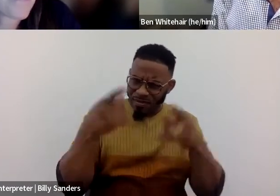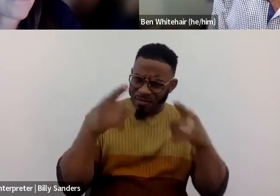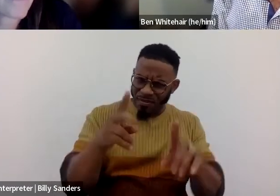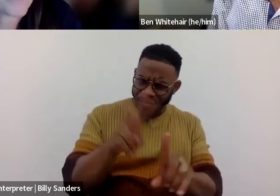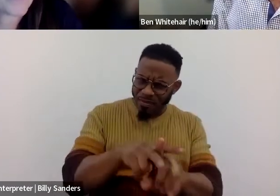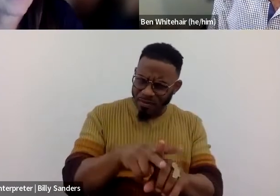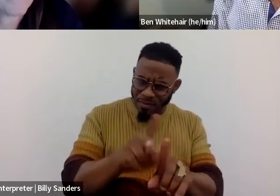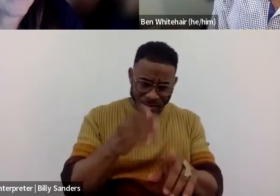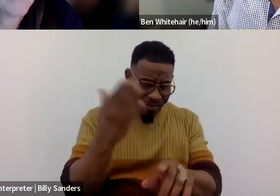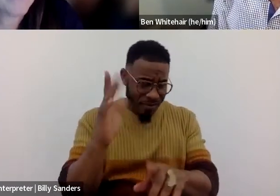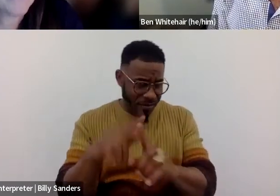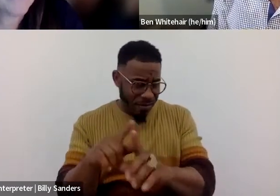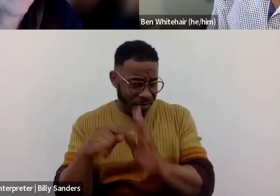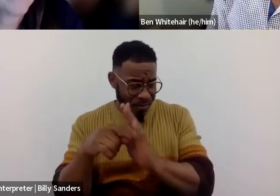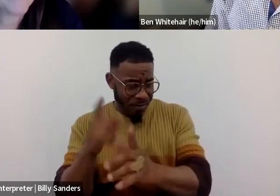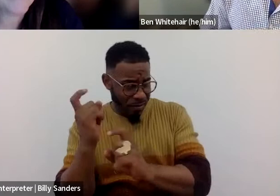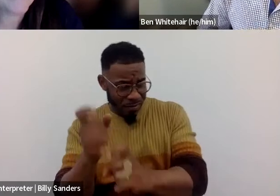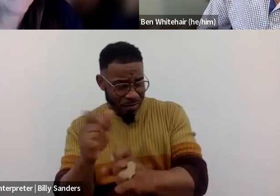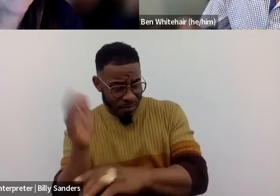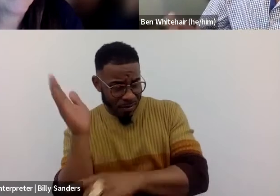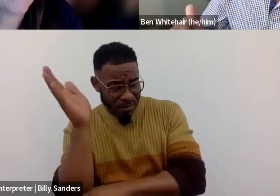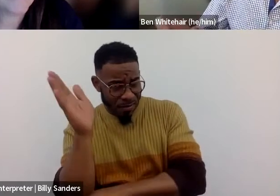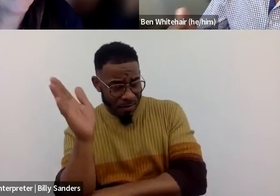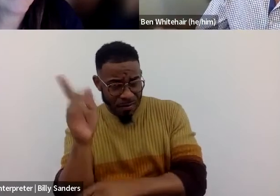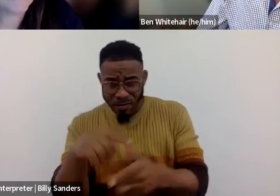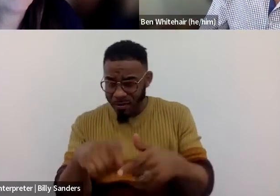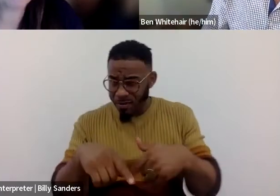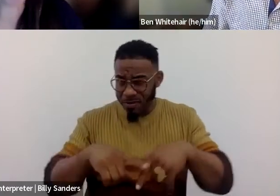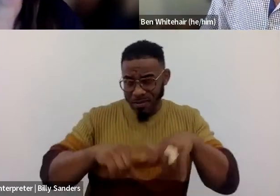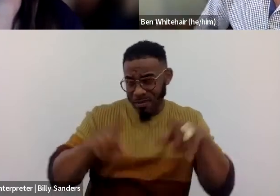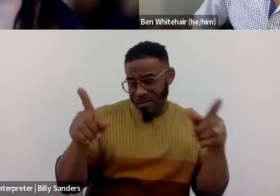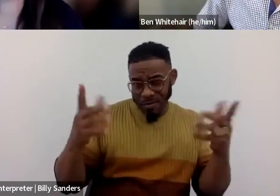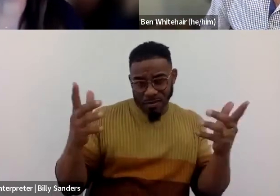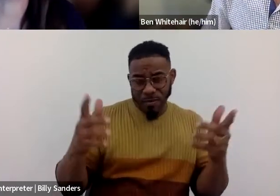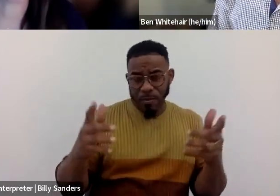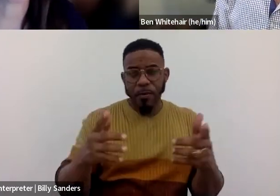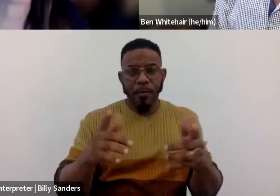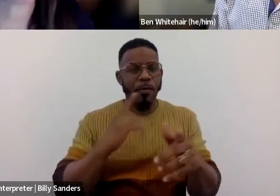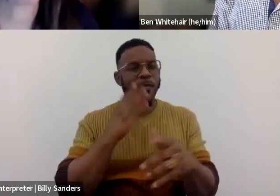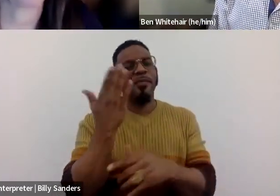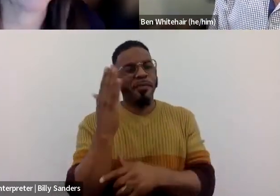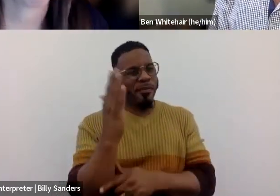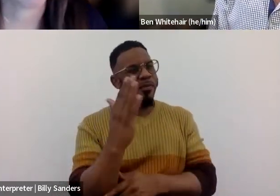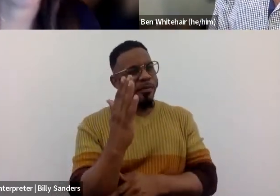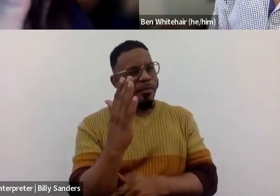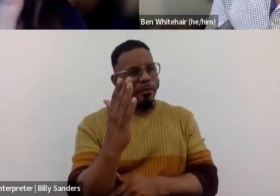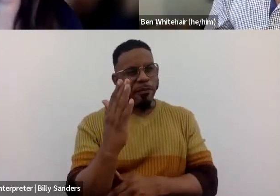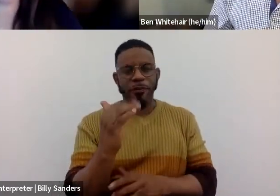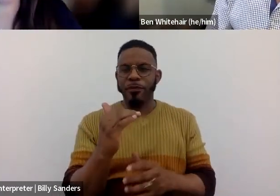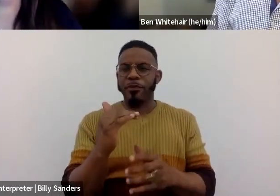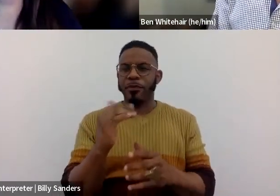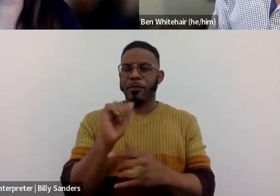Is this similar to the example you gave in your presentation or maybe something different? Very similar, so, it's 60 days notice,